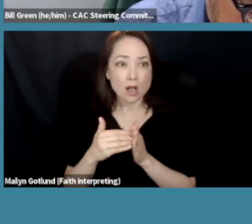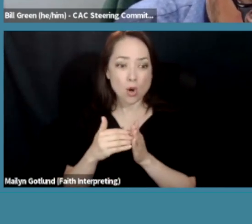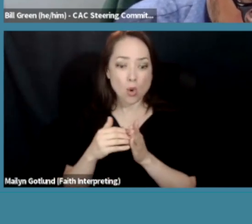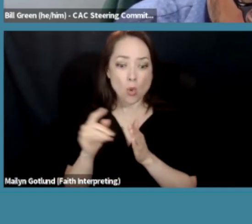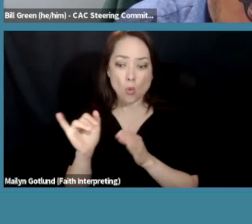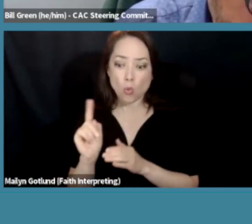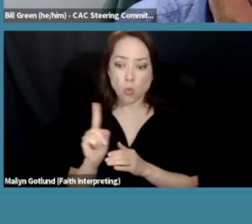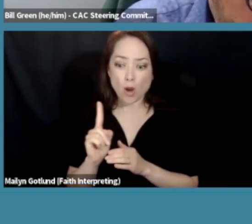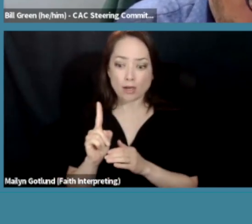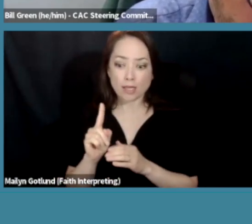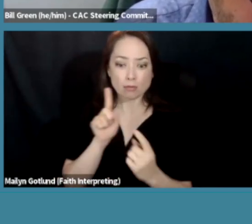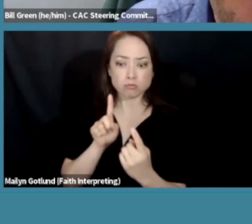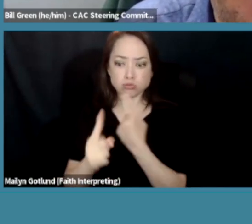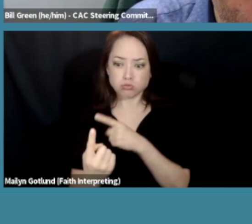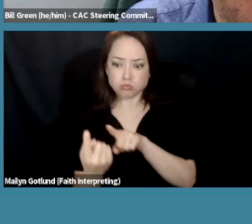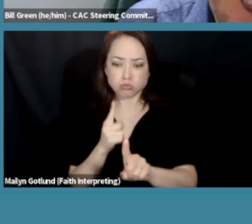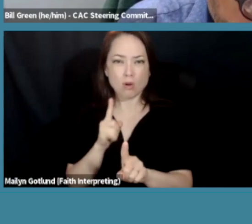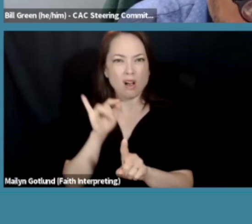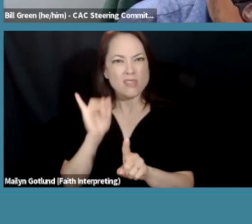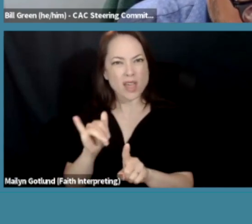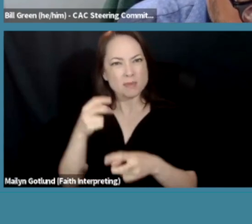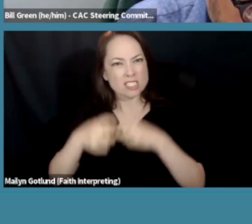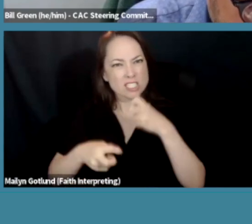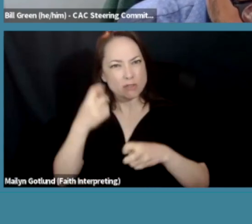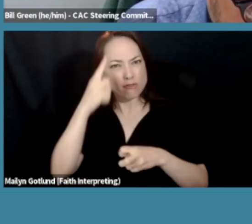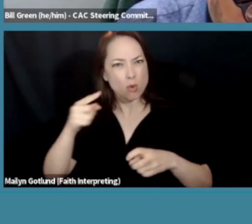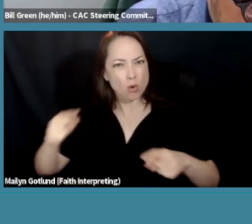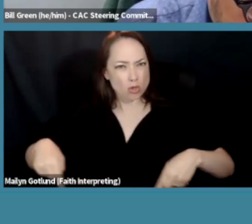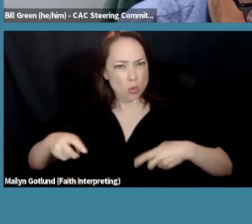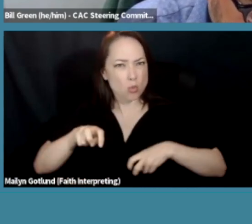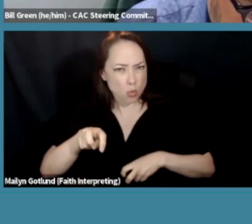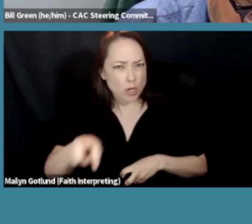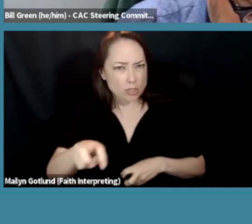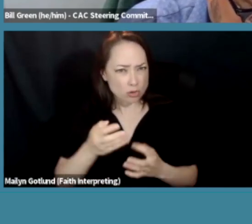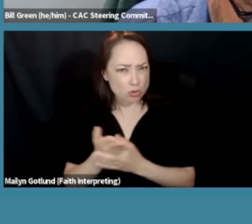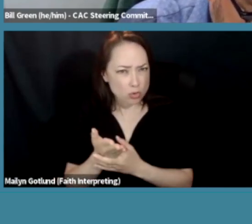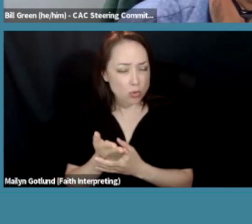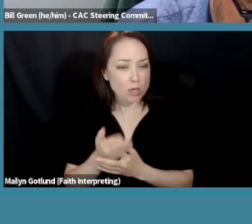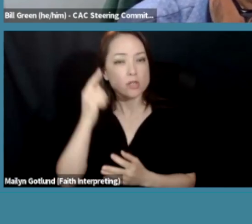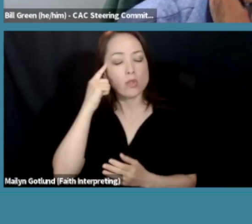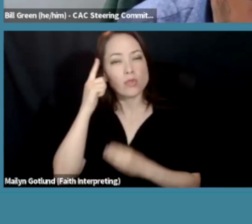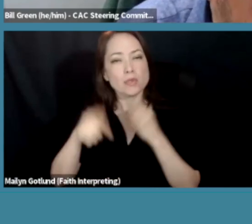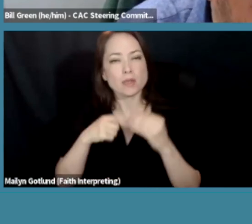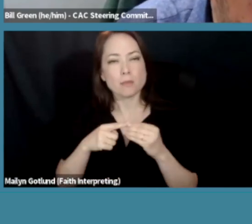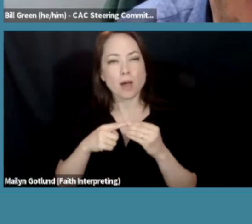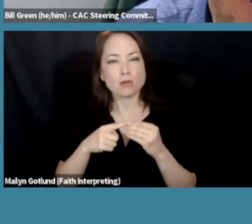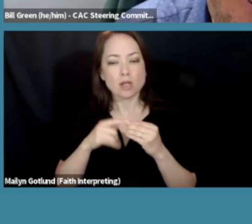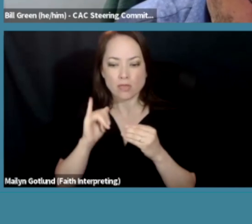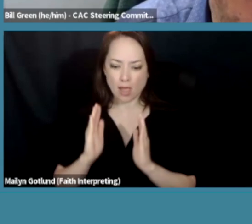in and out of spaces, those can be difficult for wheelchairs to cross over. So we're thinking about things like that that might be in people's routes.